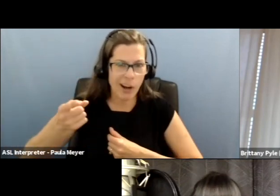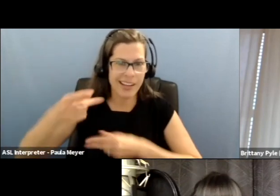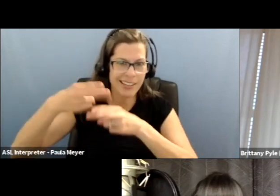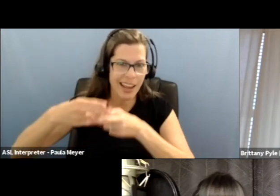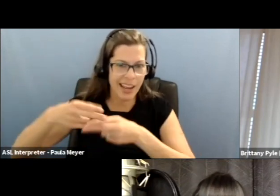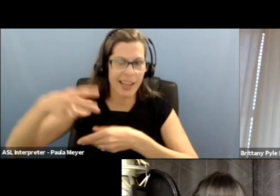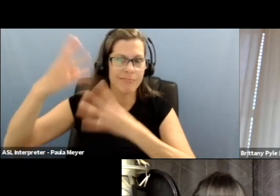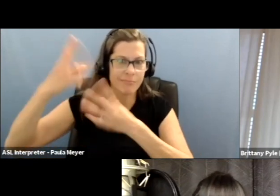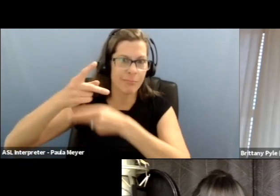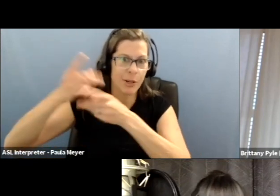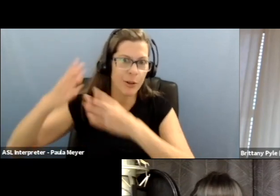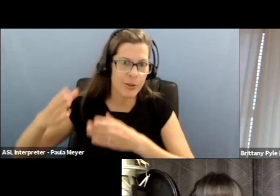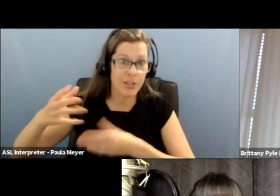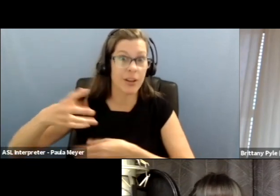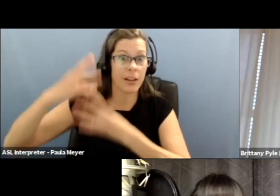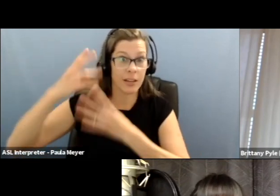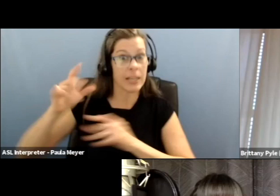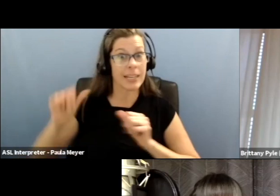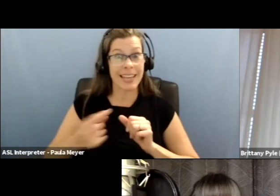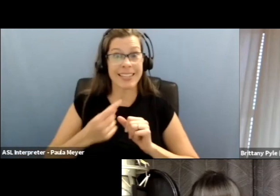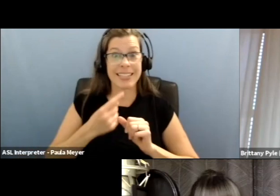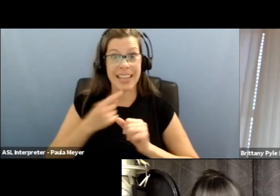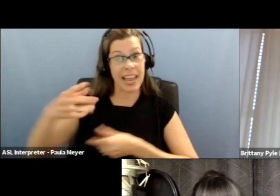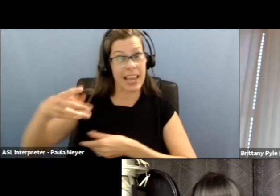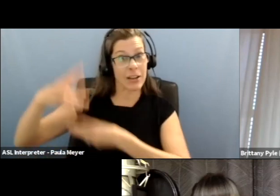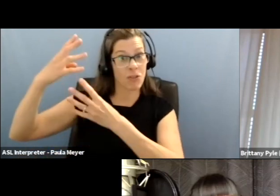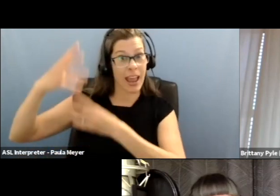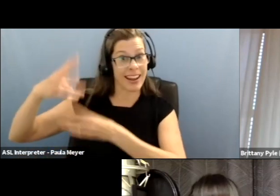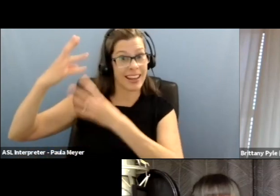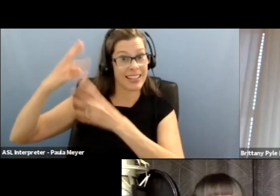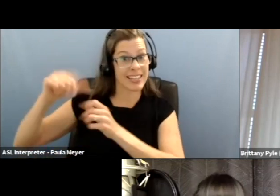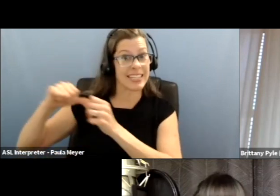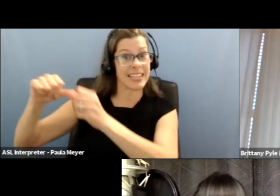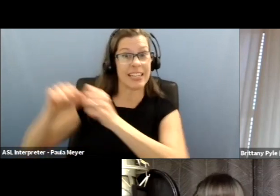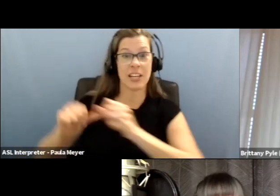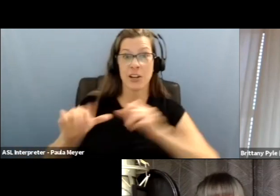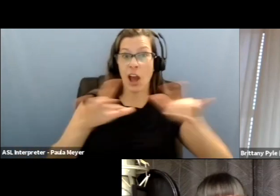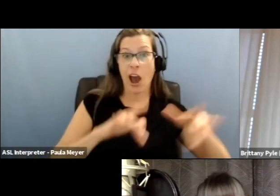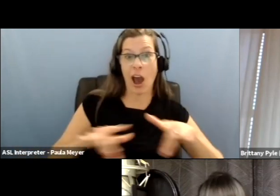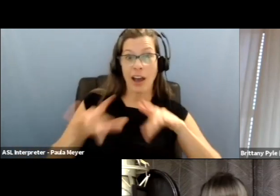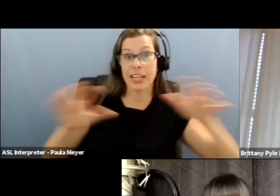as the credits are continuing, here is an audio introduction. In that way you can help set up a film so